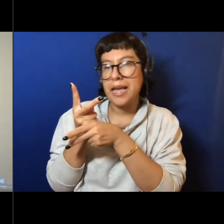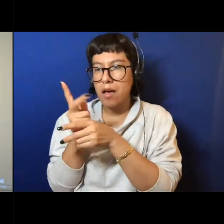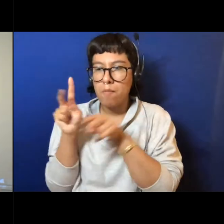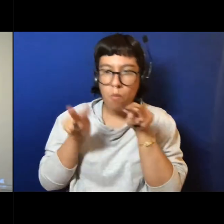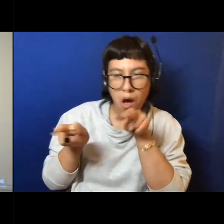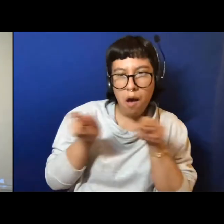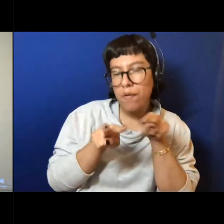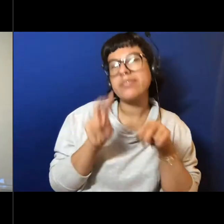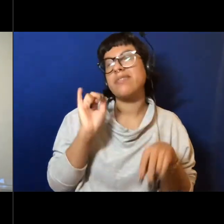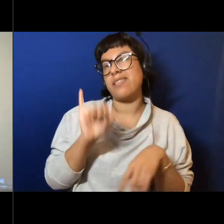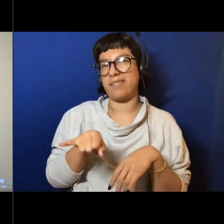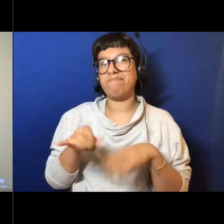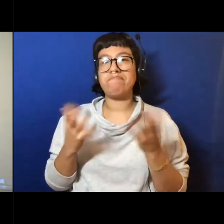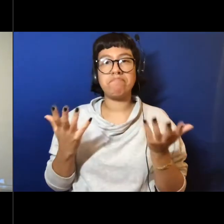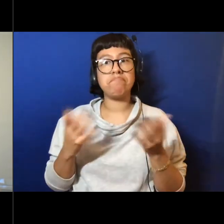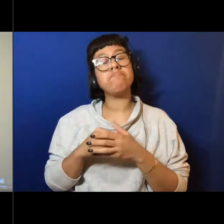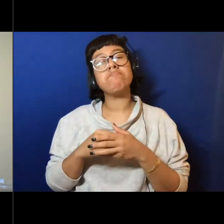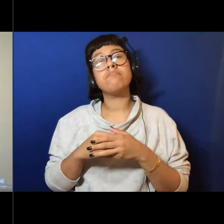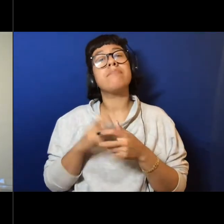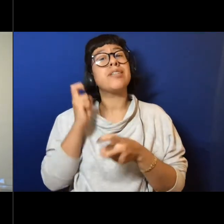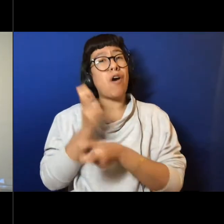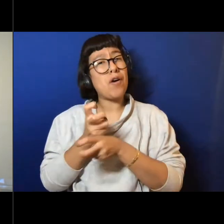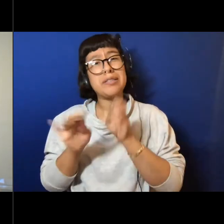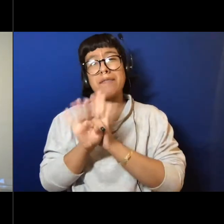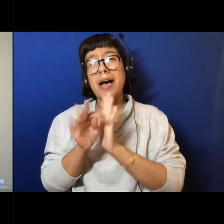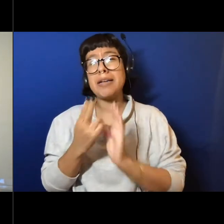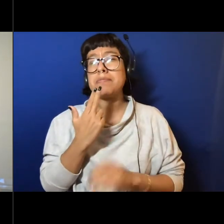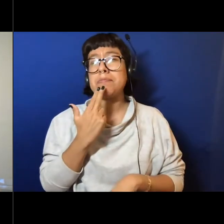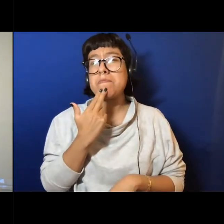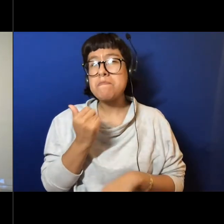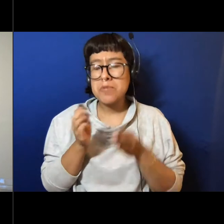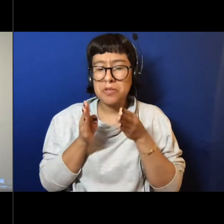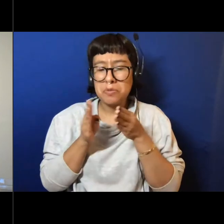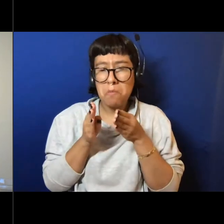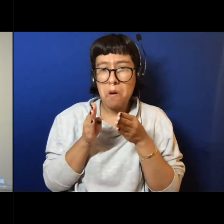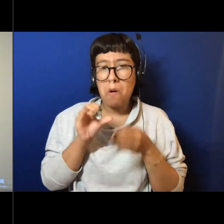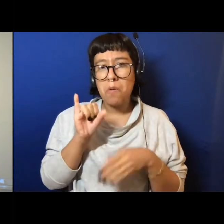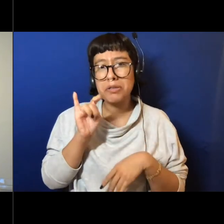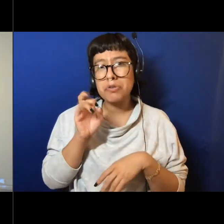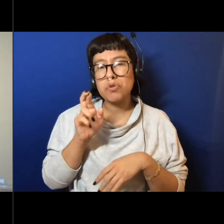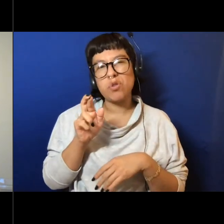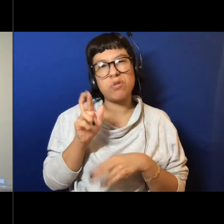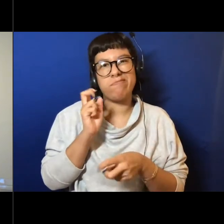And it's hard to find the really tiny oysters, because they're hard to see. You can find a range of size,